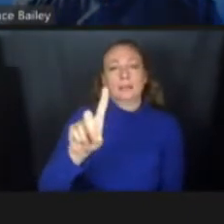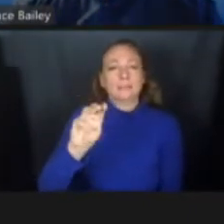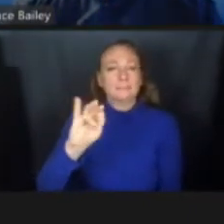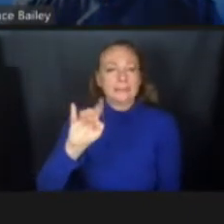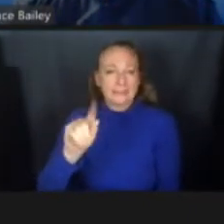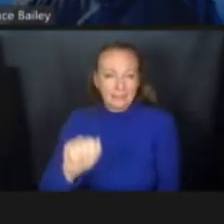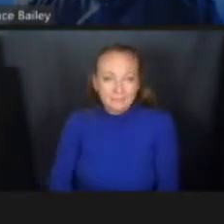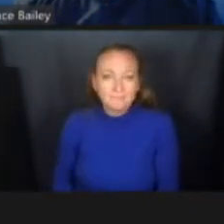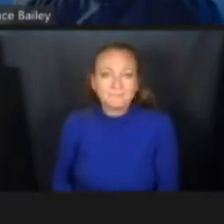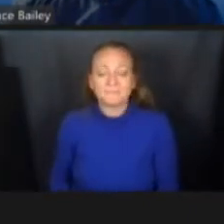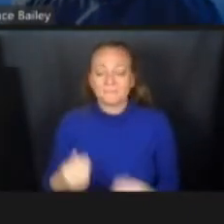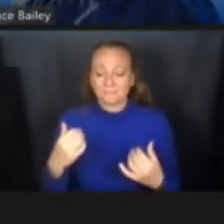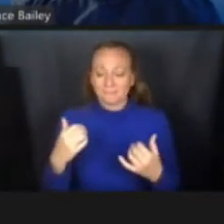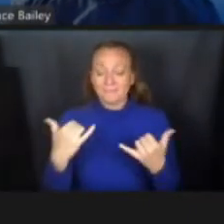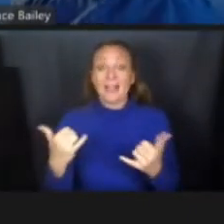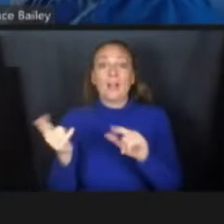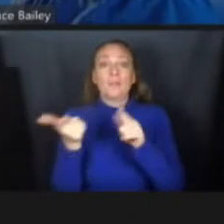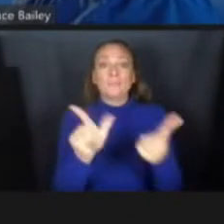Thank you, Kathy. Next slide please.